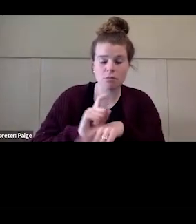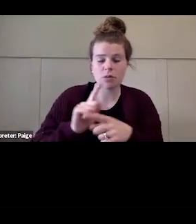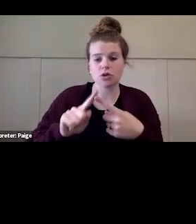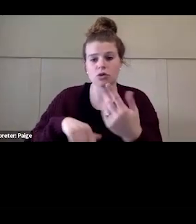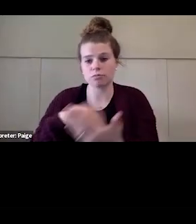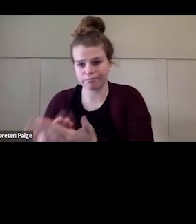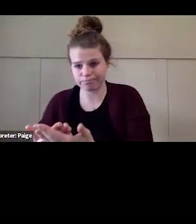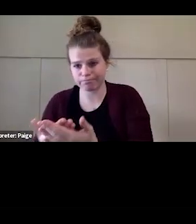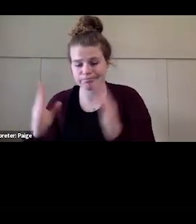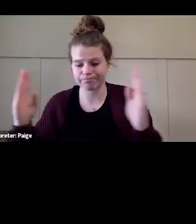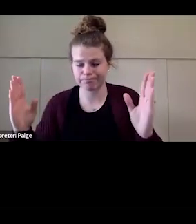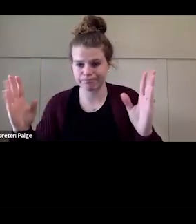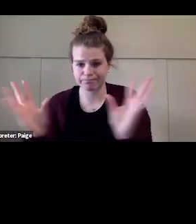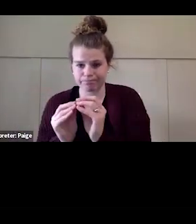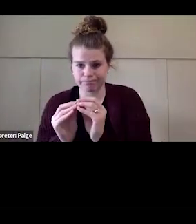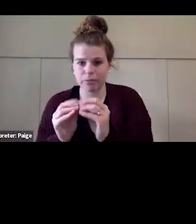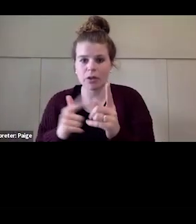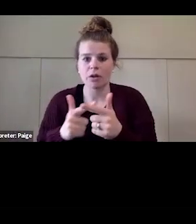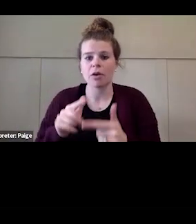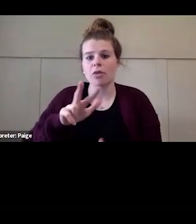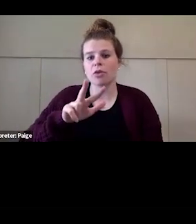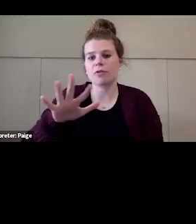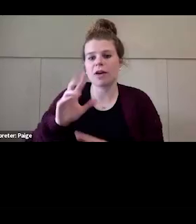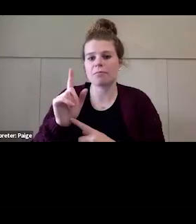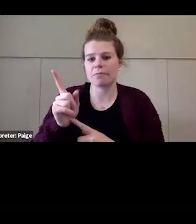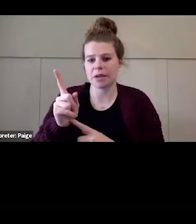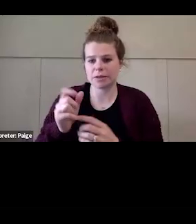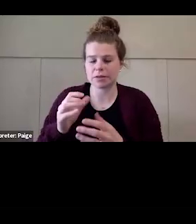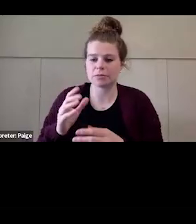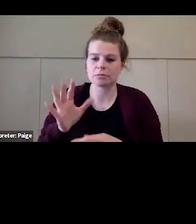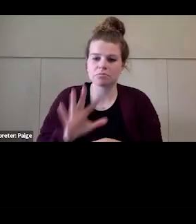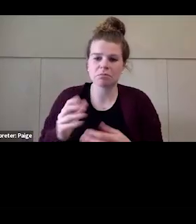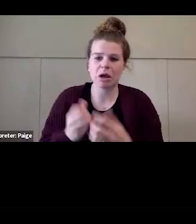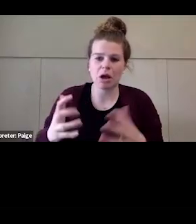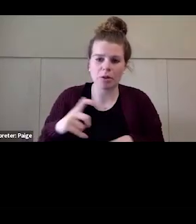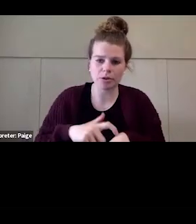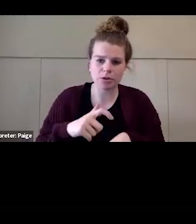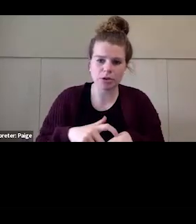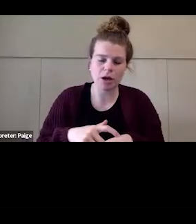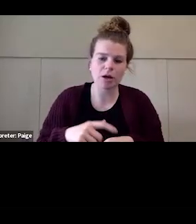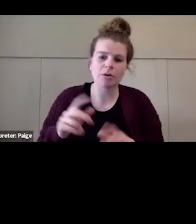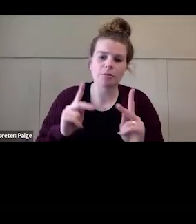And then you can see the 35-minute mark is about how much time our responders are spending with neighbors on average